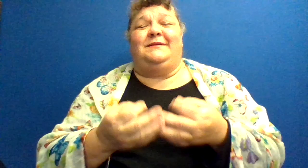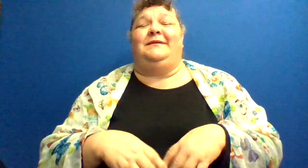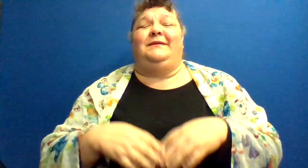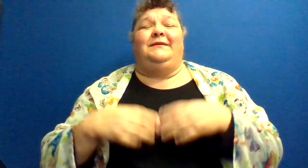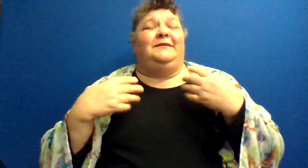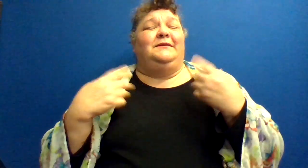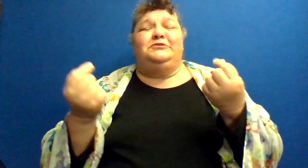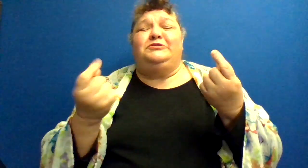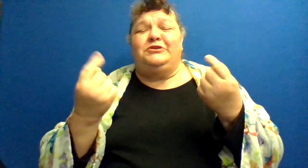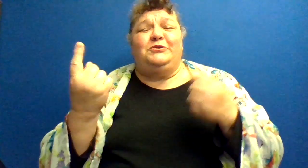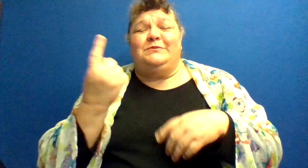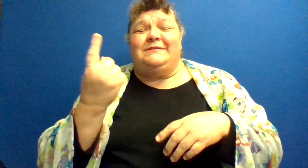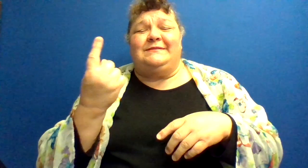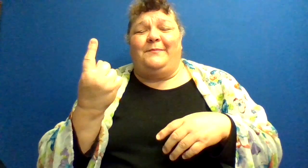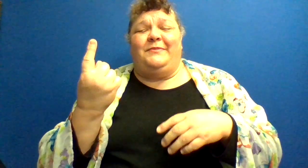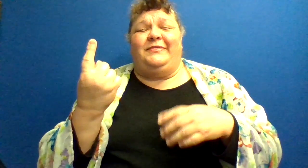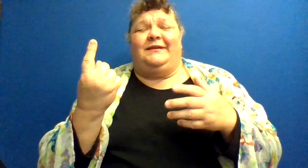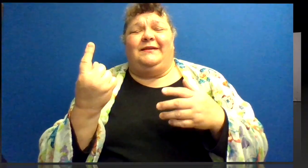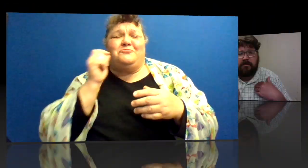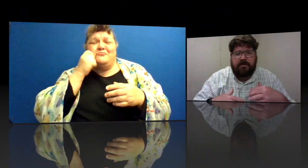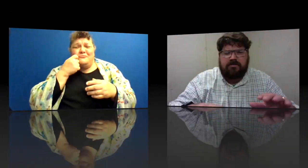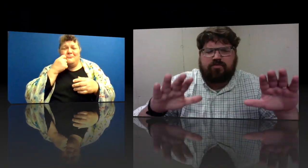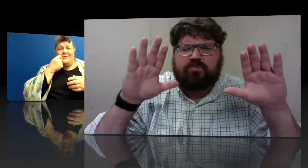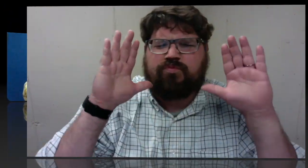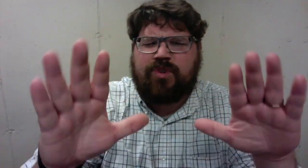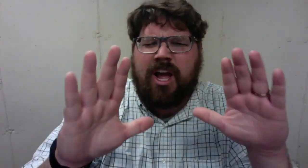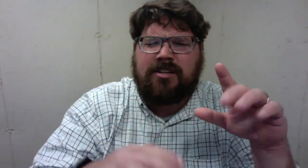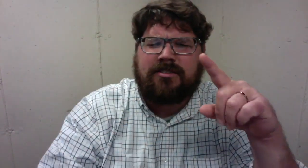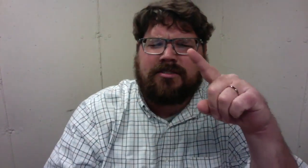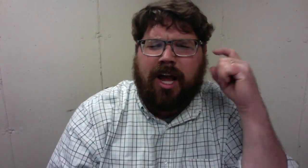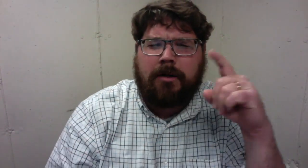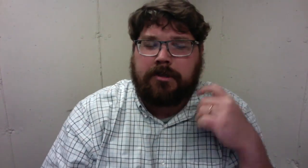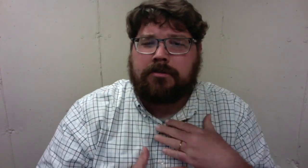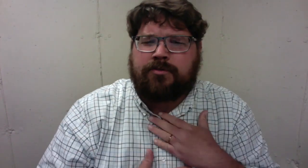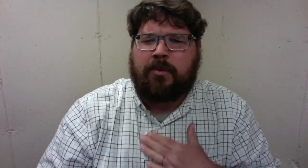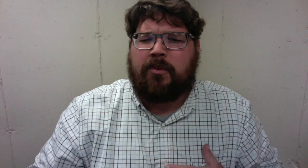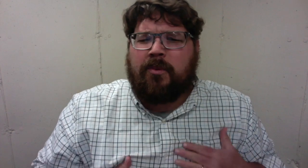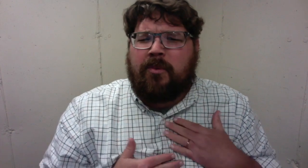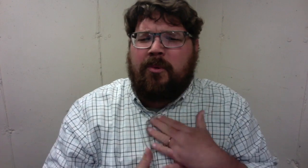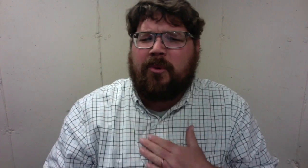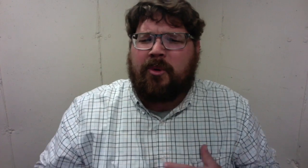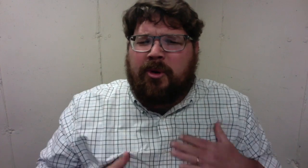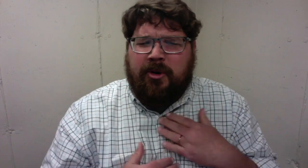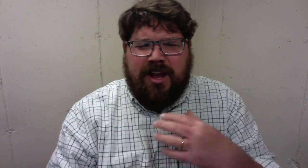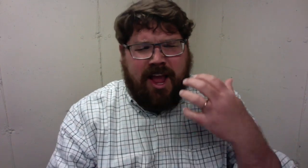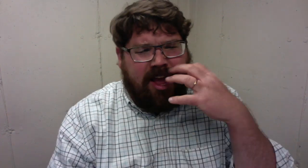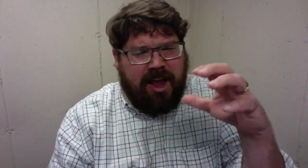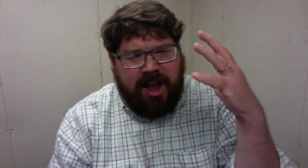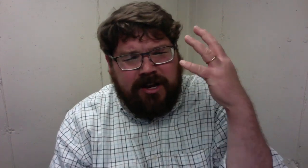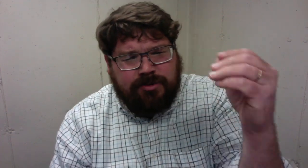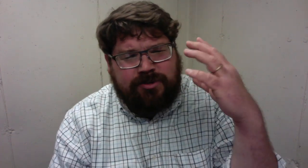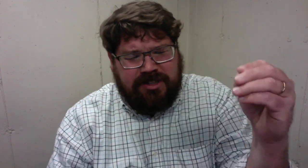Do somethin' cool. Have an awesome Summer! Enjoy the weather outside.